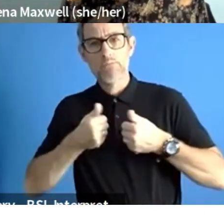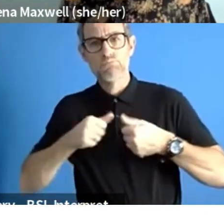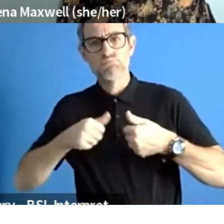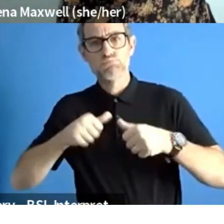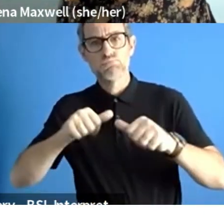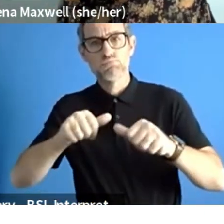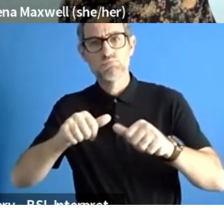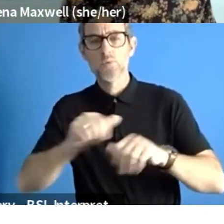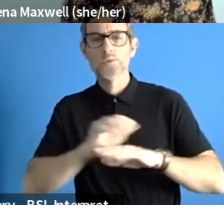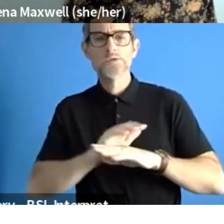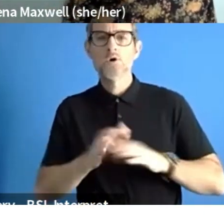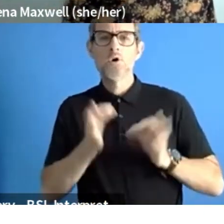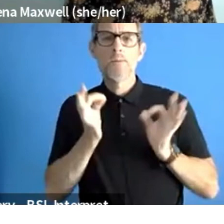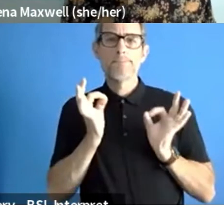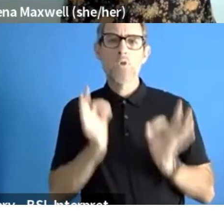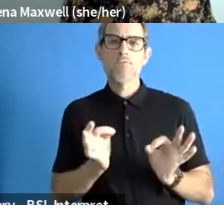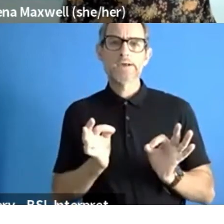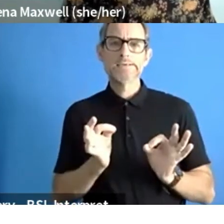? We're not perfect and.